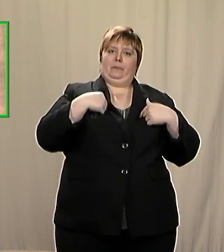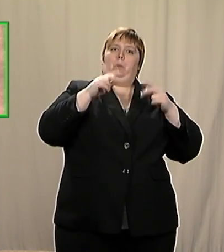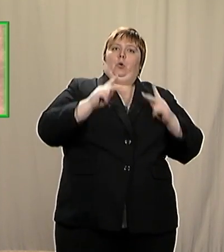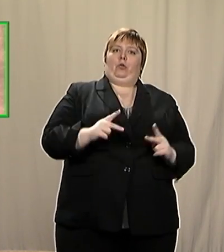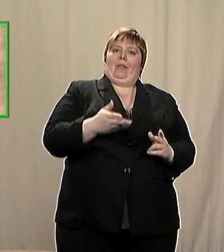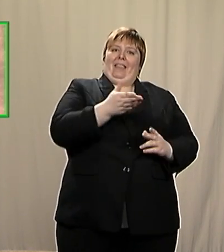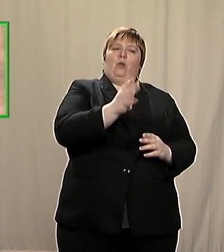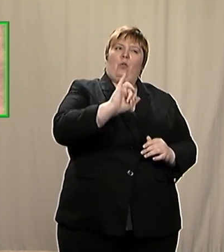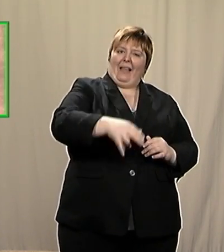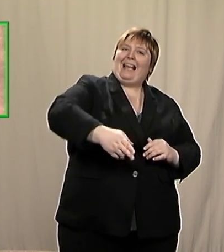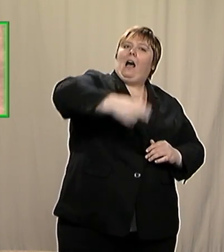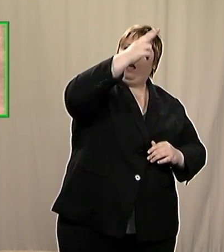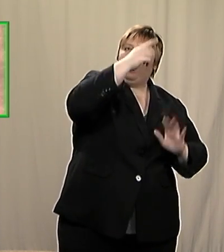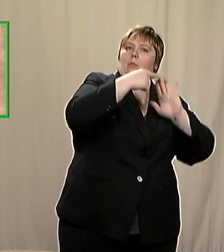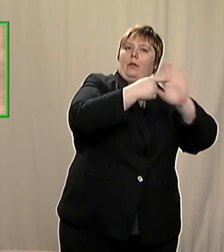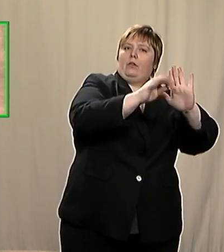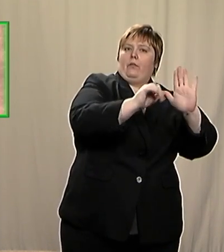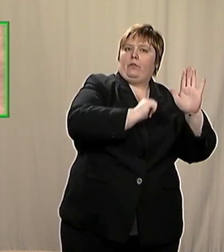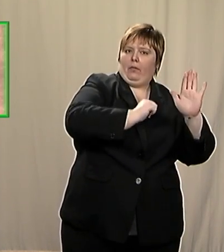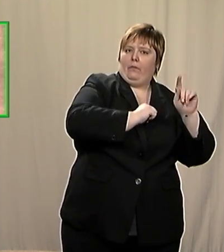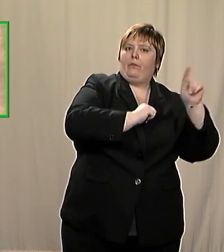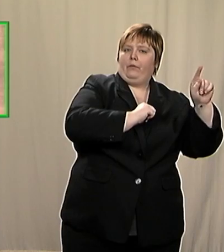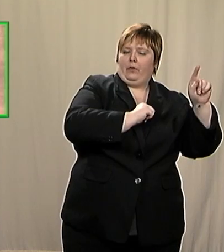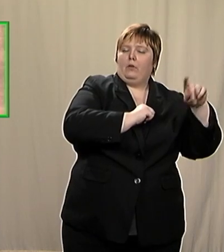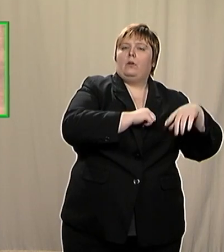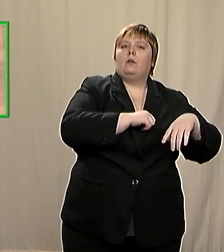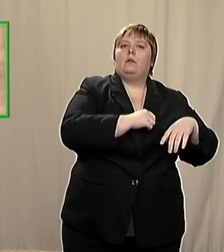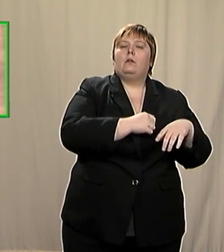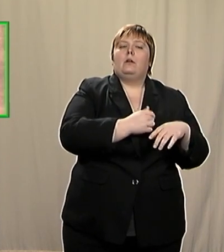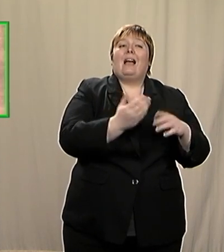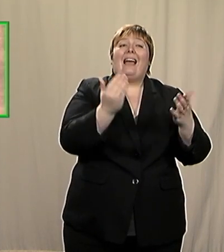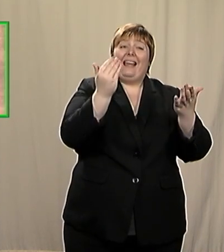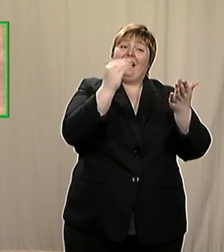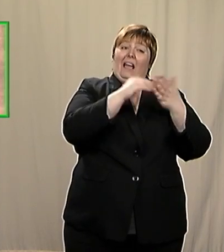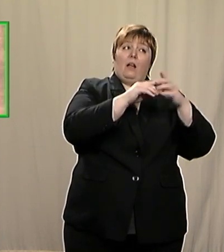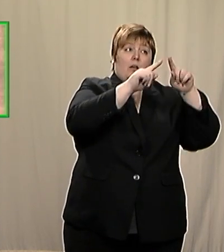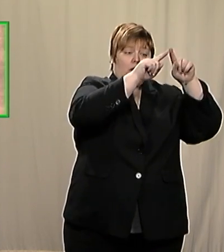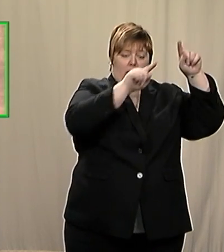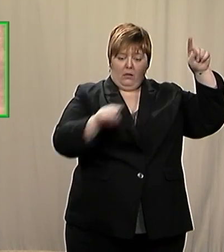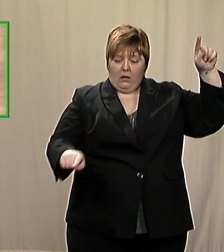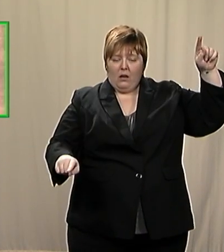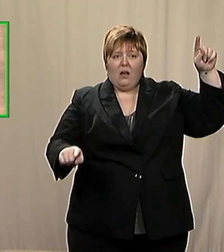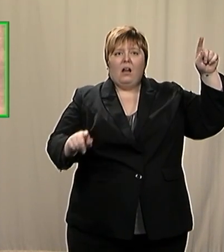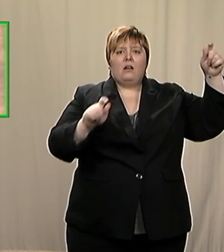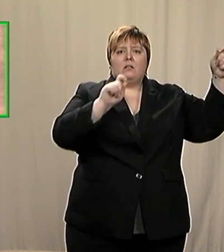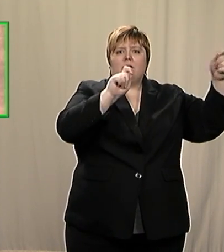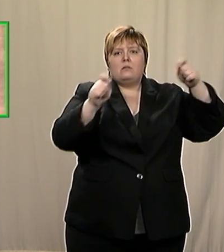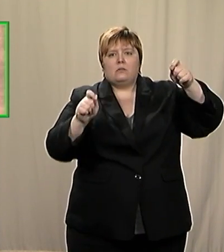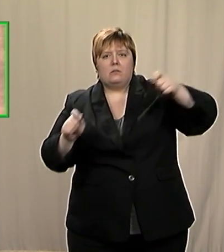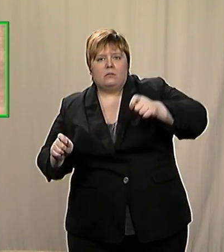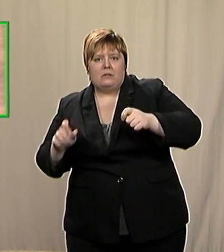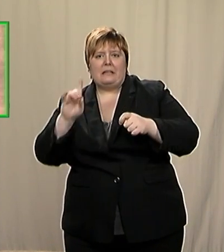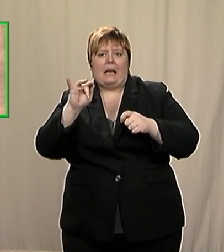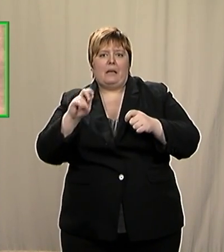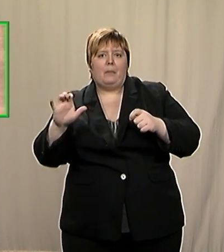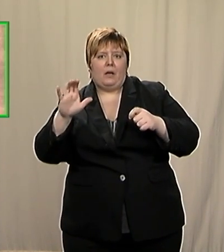These dynamics change.